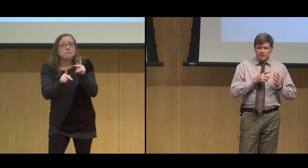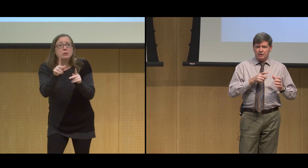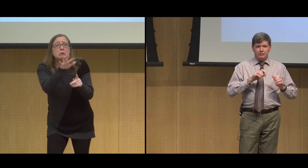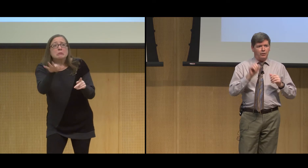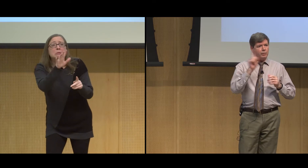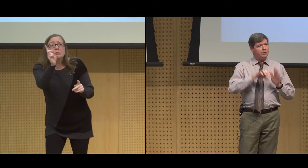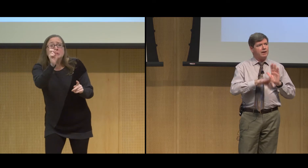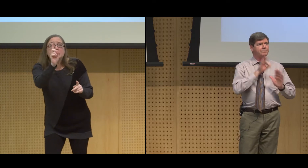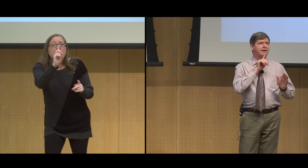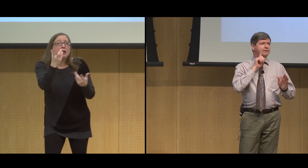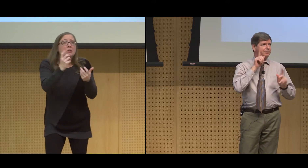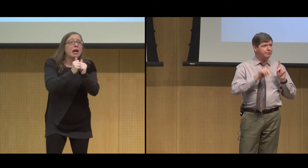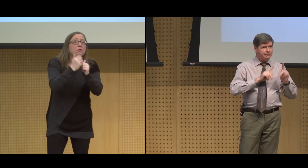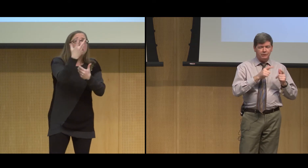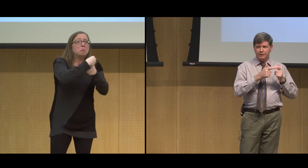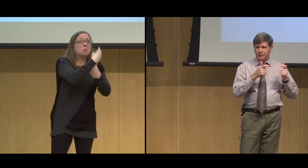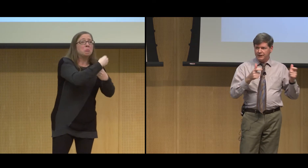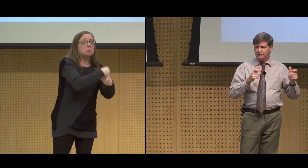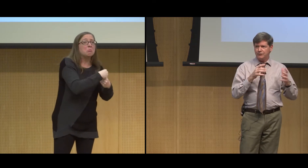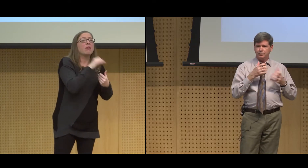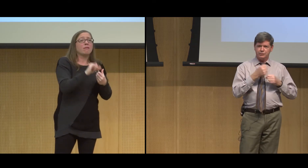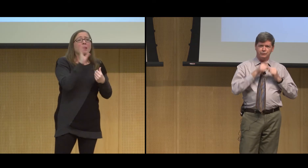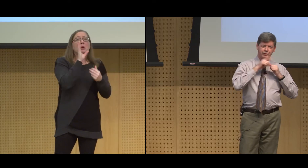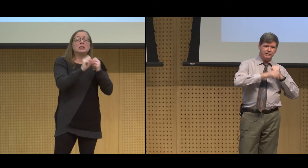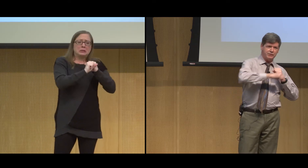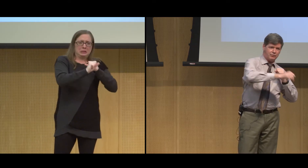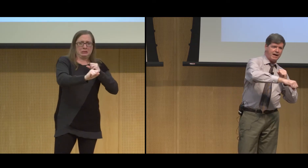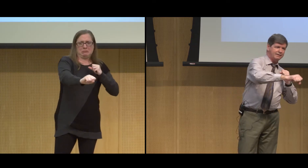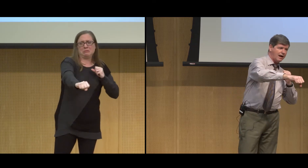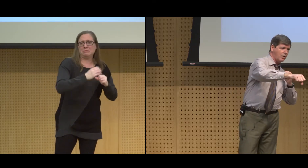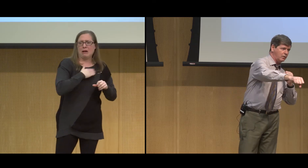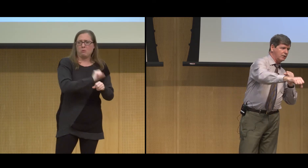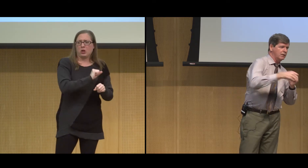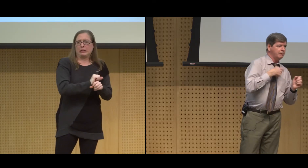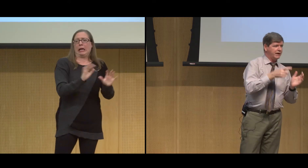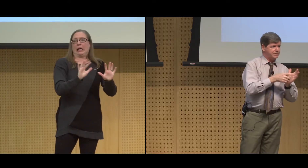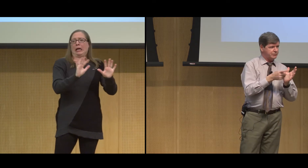"Where would I find Deaf people?" and all that stuff, which would have really dragged out my dissertation work.